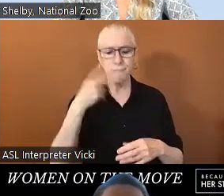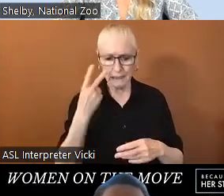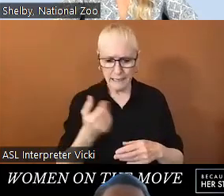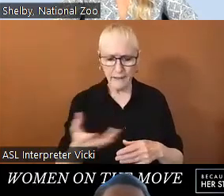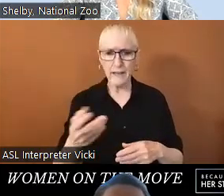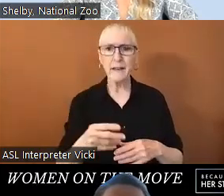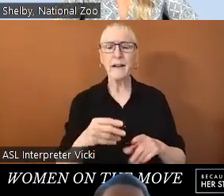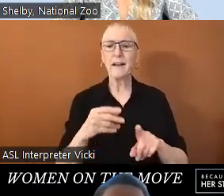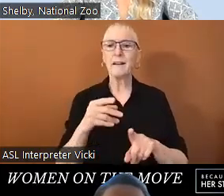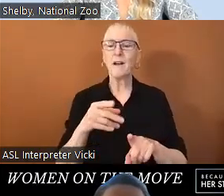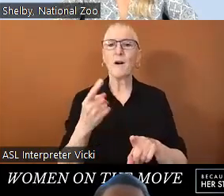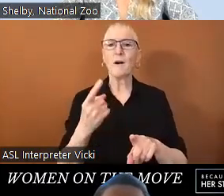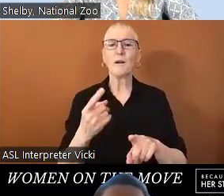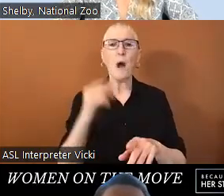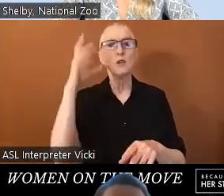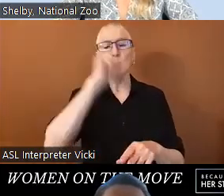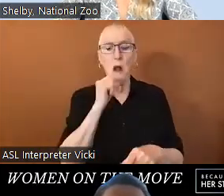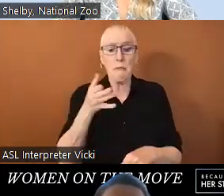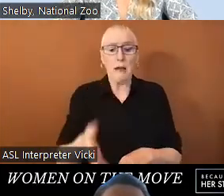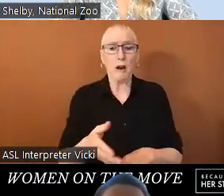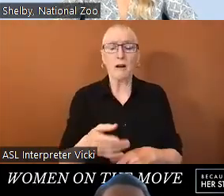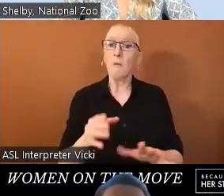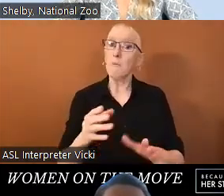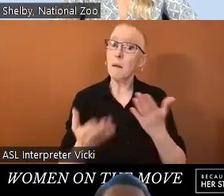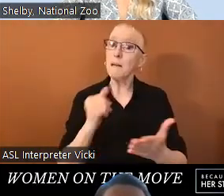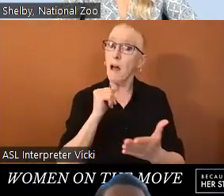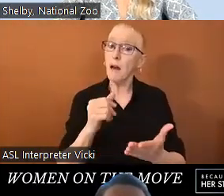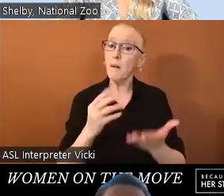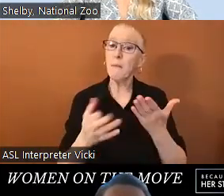that they're not there, but that could be untrue because they could just be, you know, either hiding